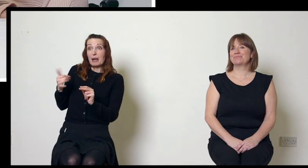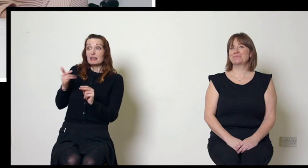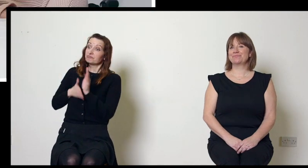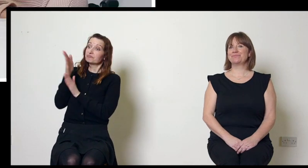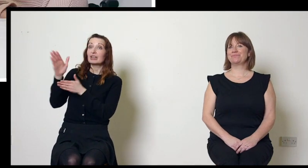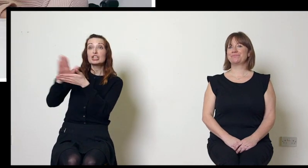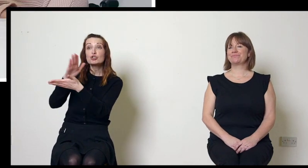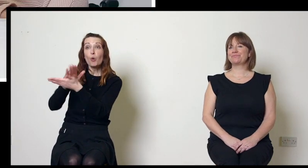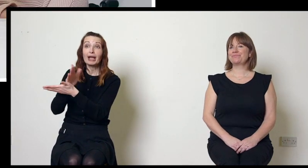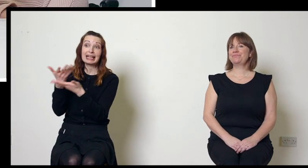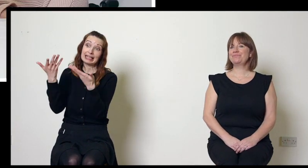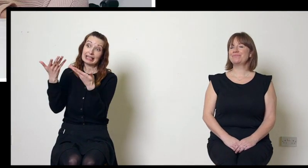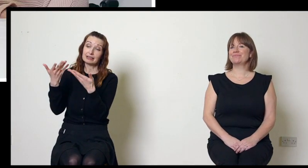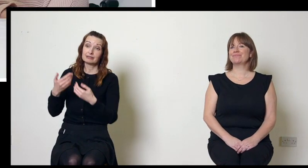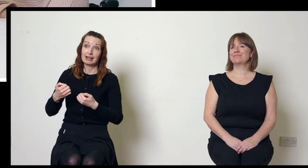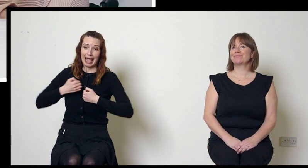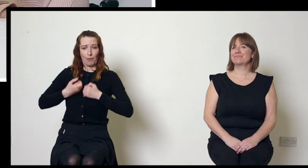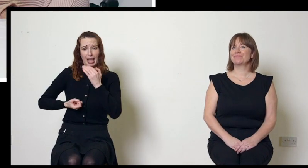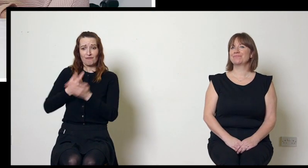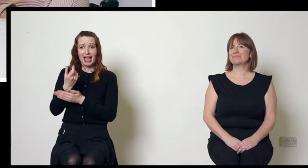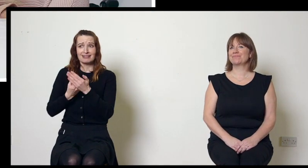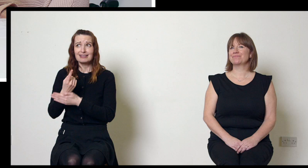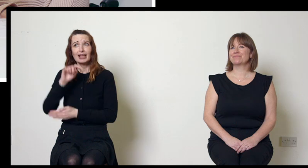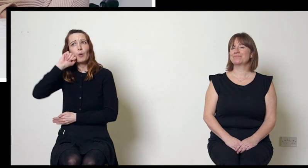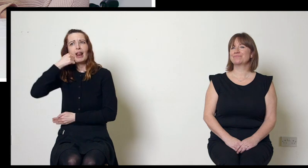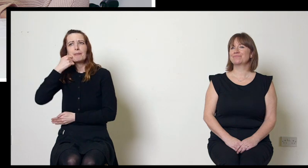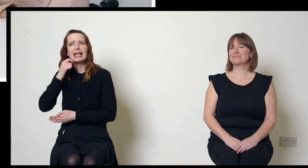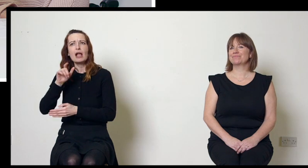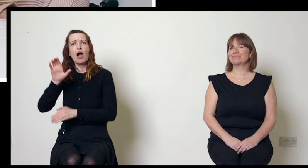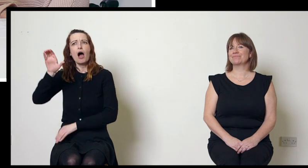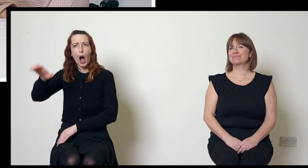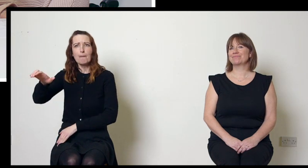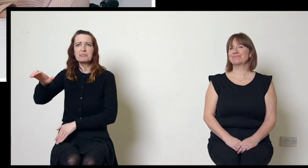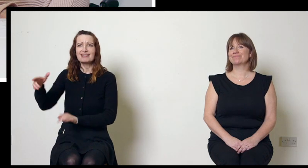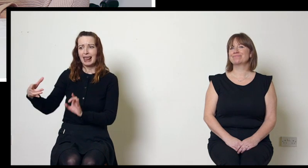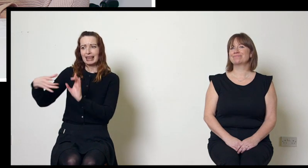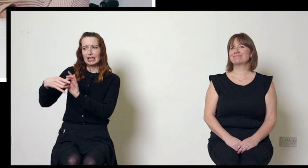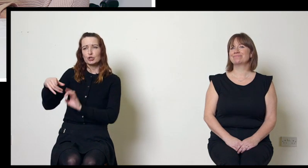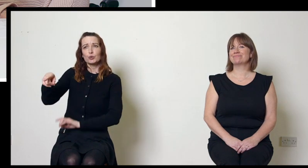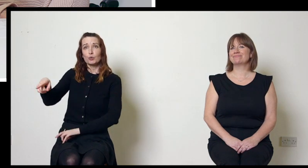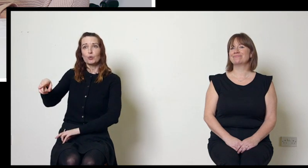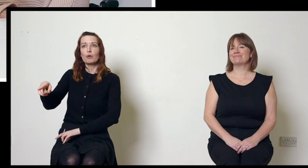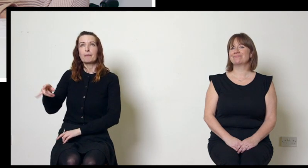I think whatever we do, I think we will be little hubs of that. And hopefully that kind of like makes other people